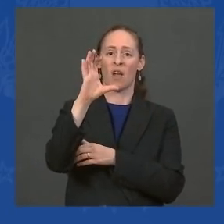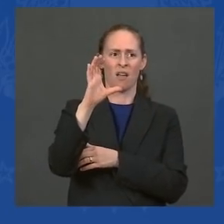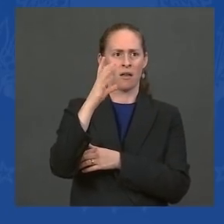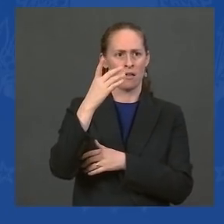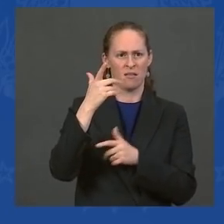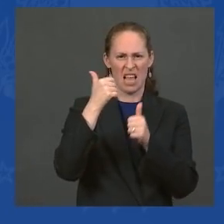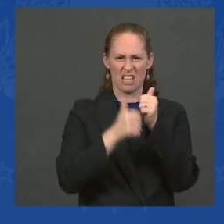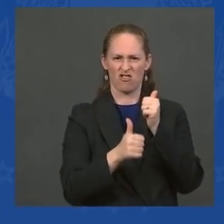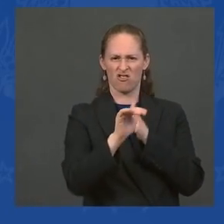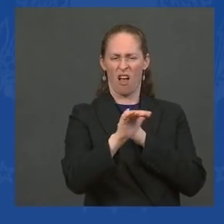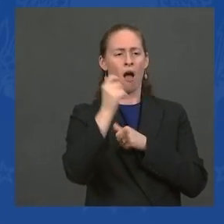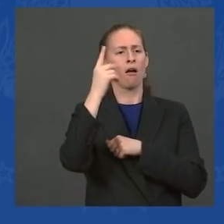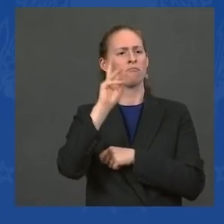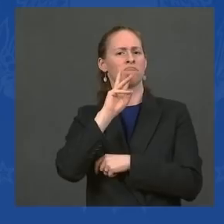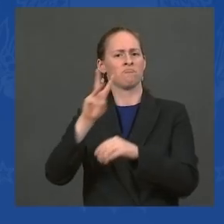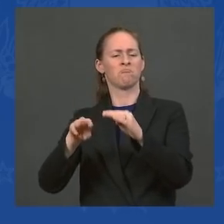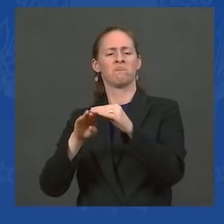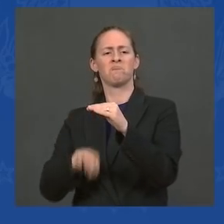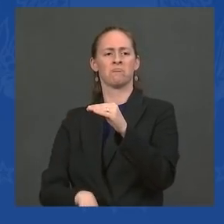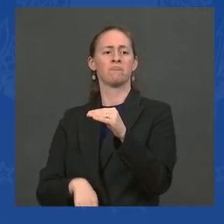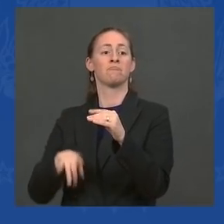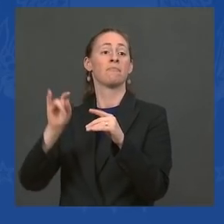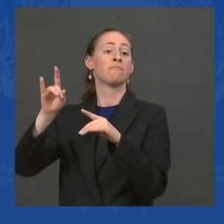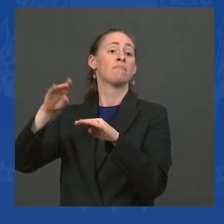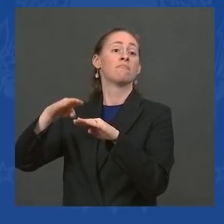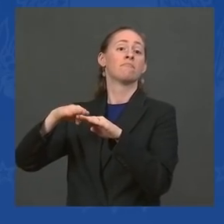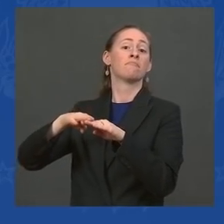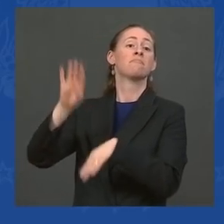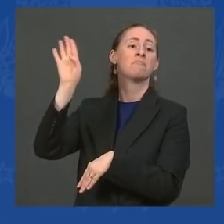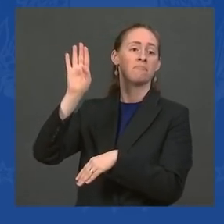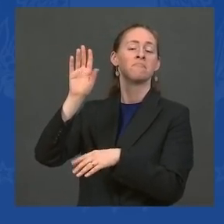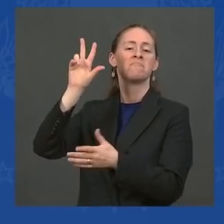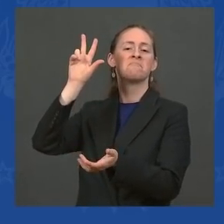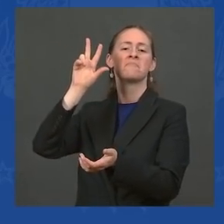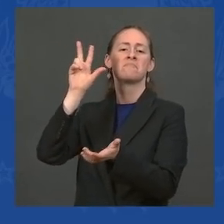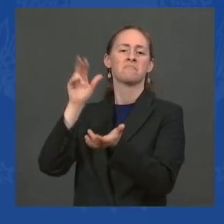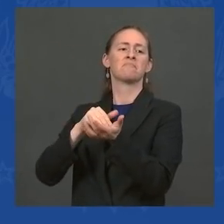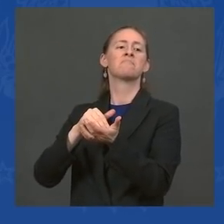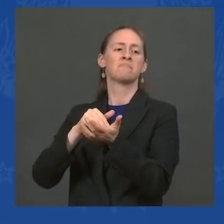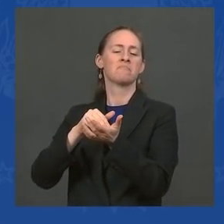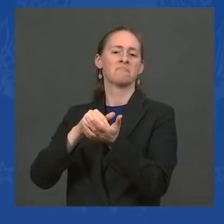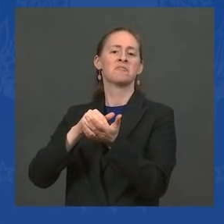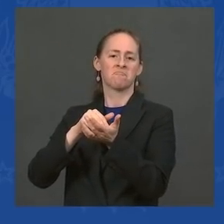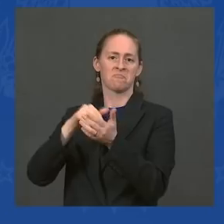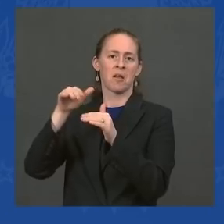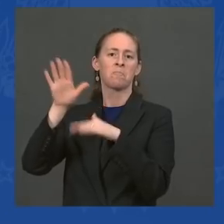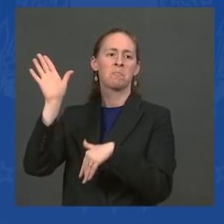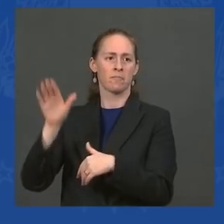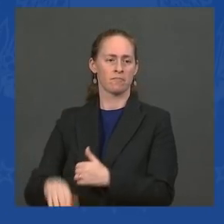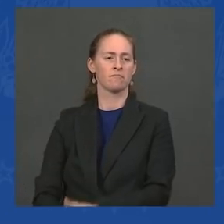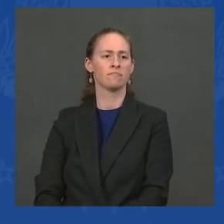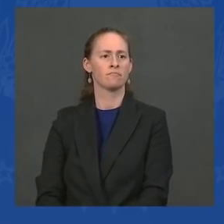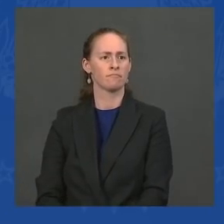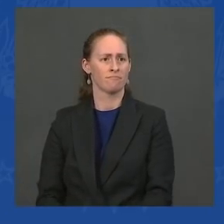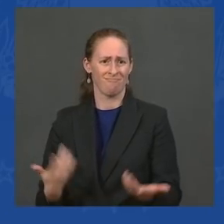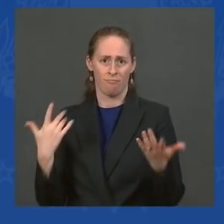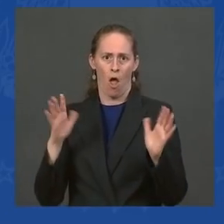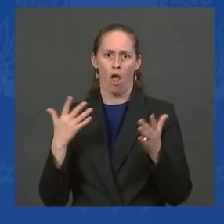to $3,000 for dependents between the ages of 6 and 17. The money is already a gamechanger for working families.